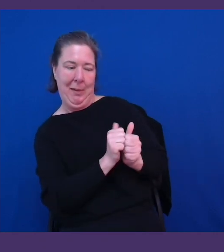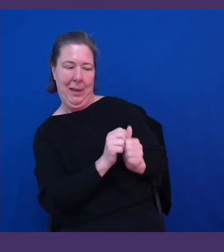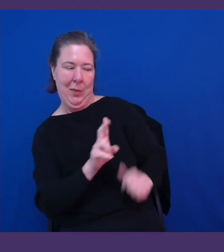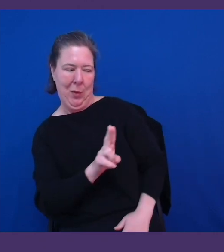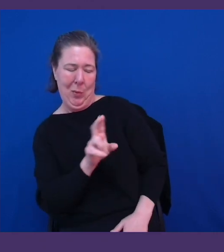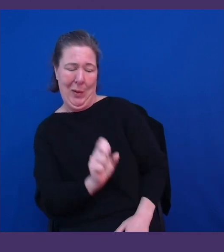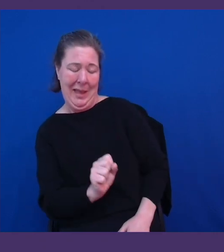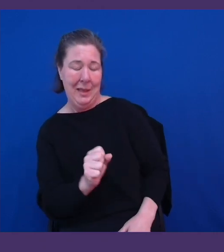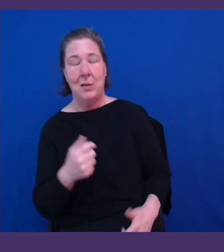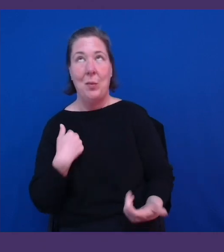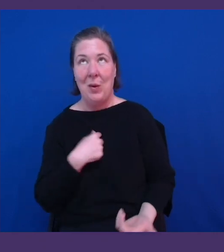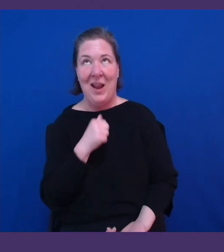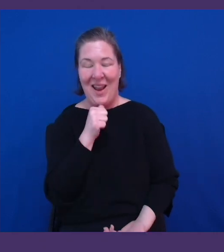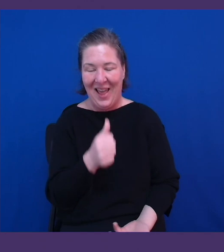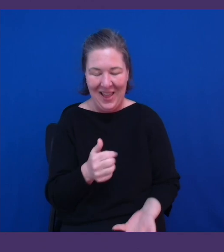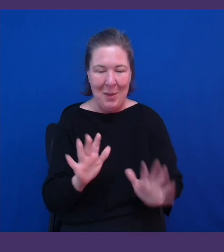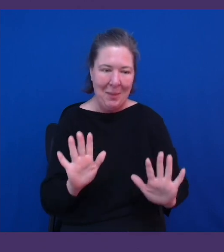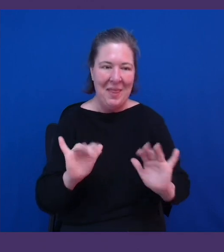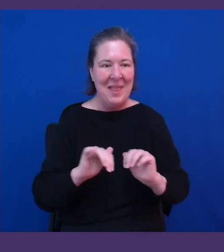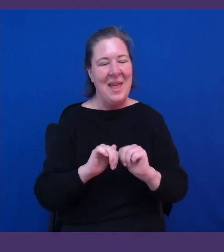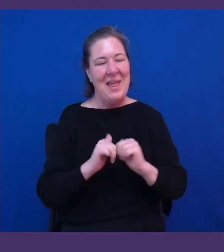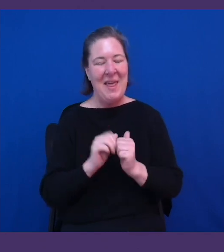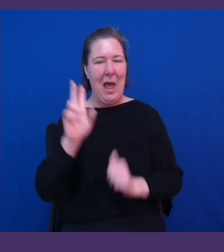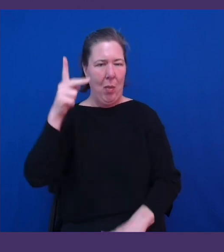but that's always how the politicians talk about it.